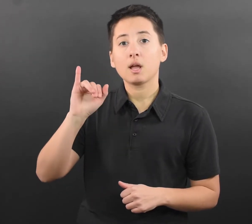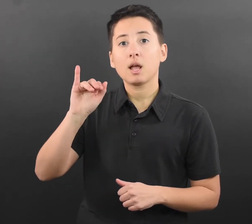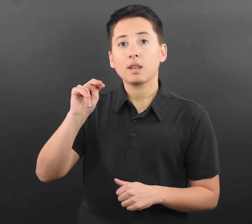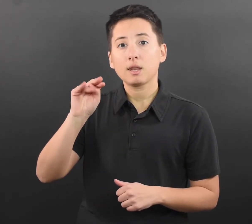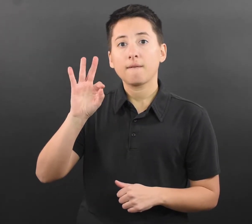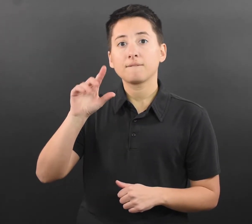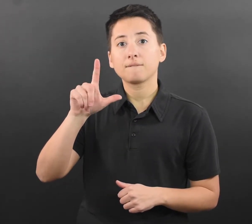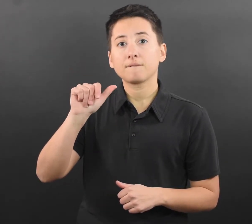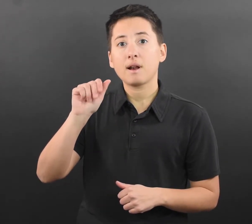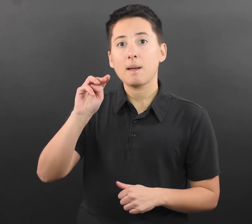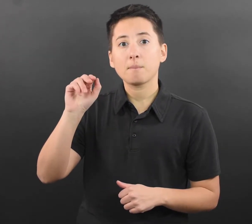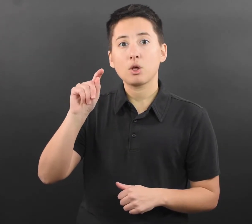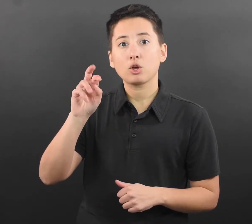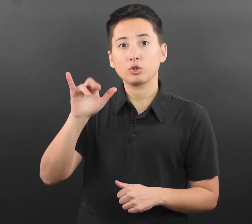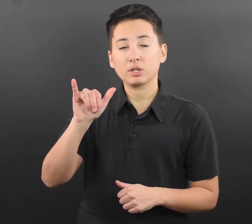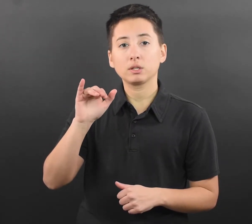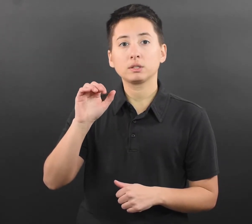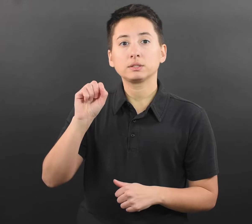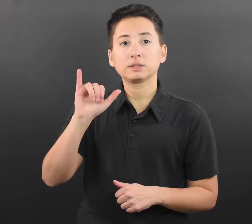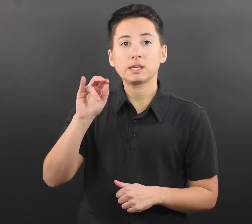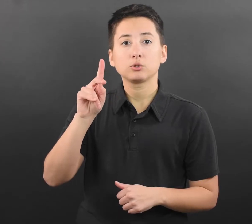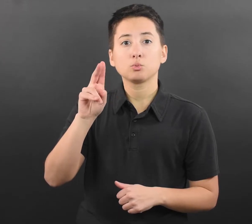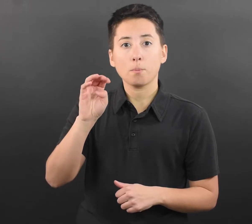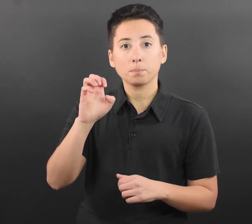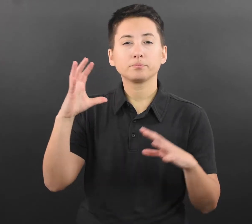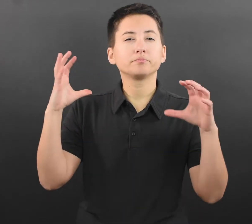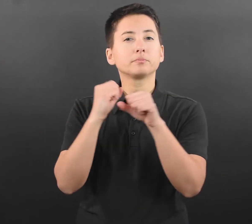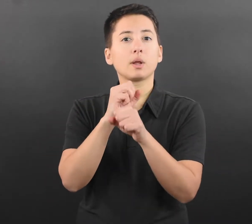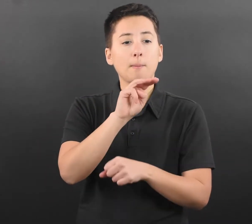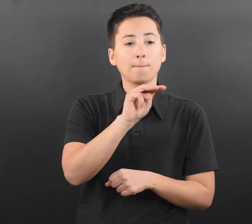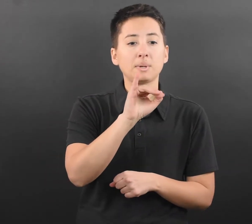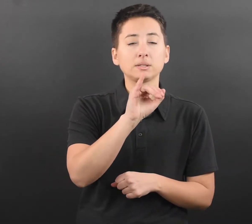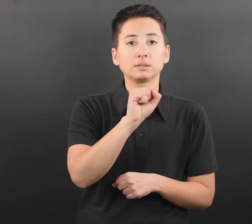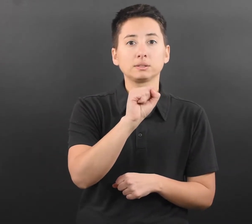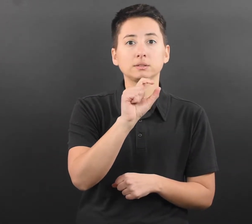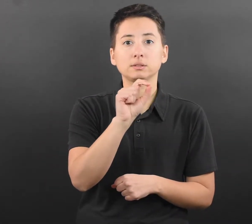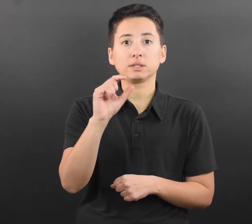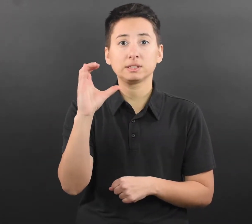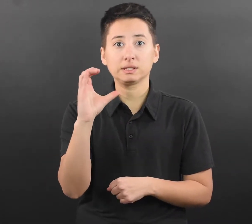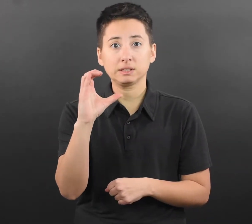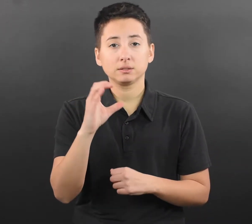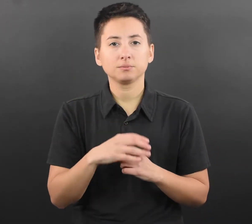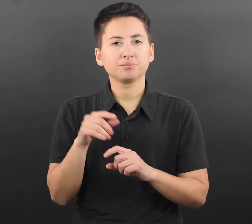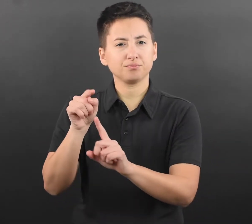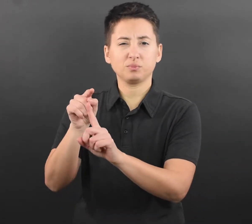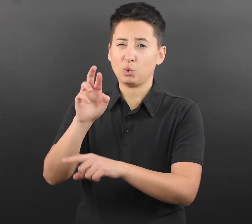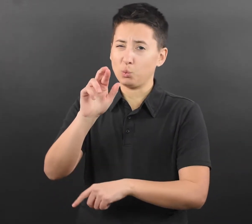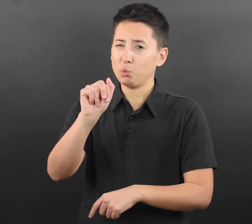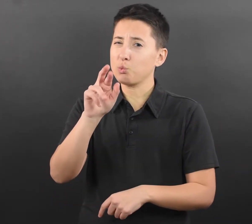a rare but serious inflammatory condition associated with COVID-19.